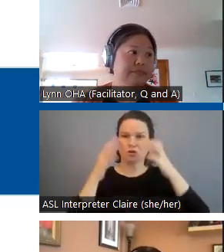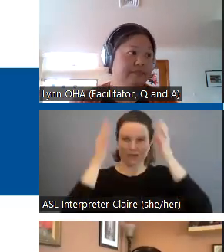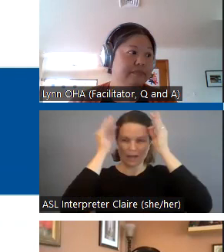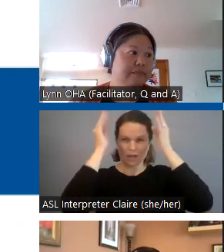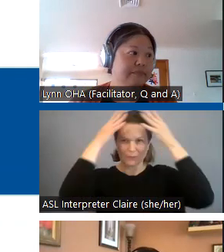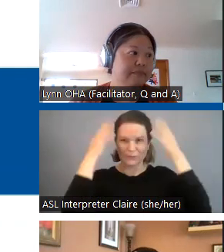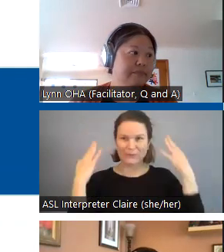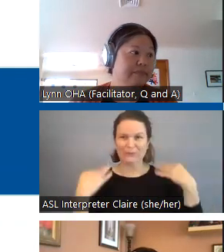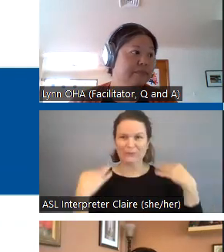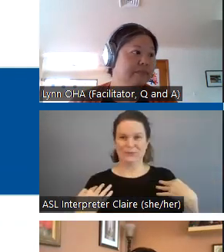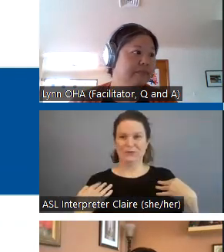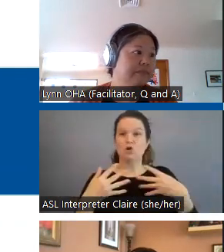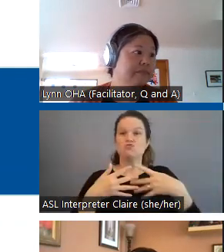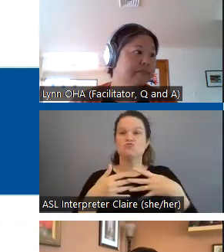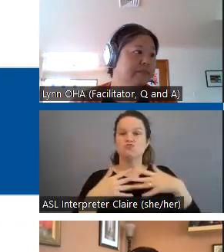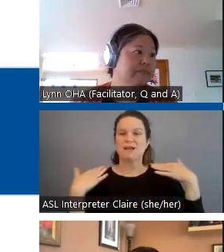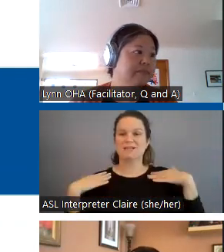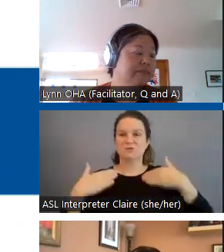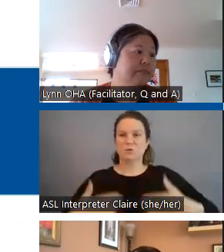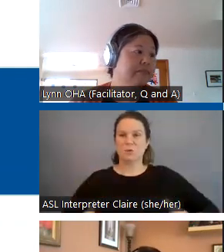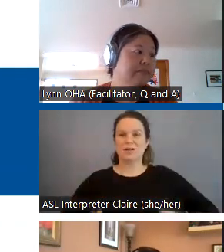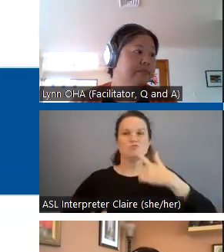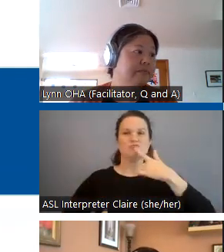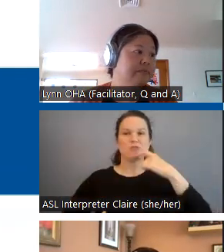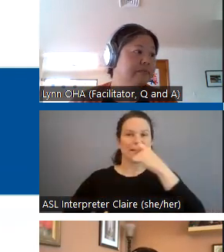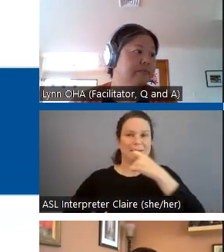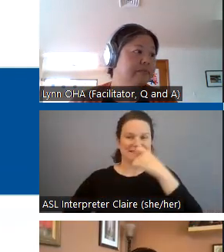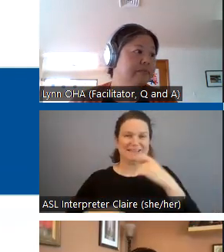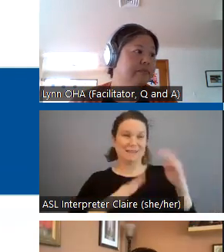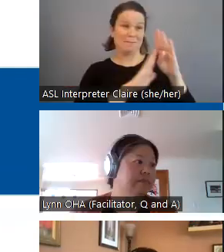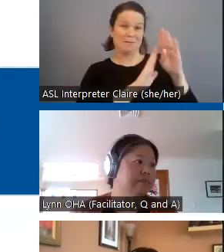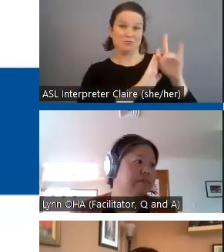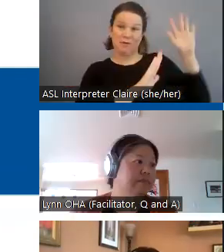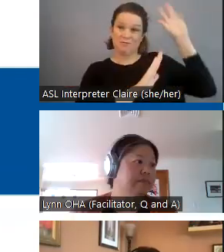and I'm wearing a gray sweater with red